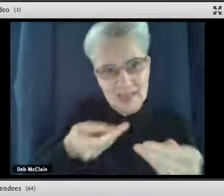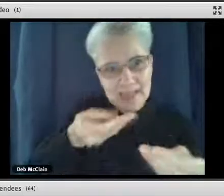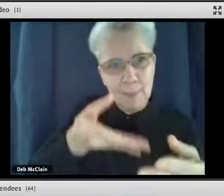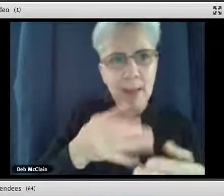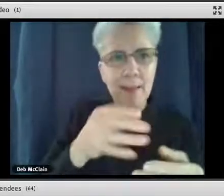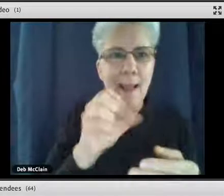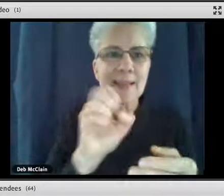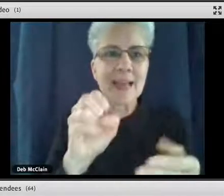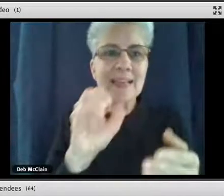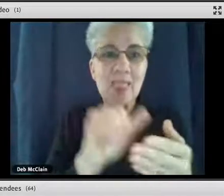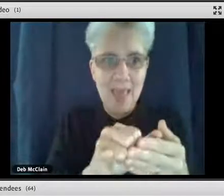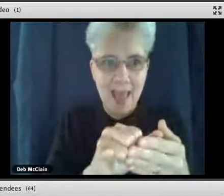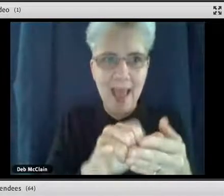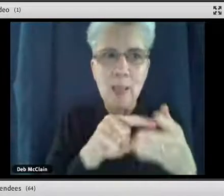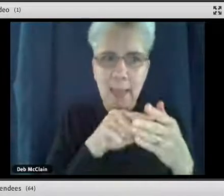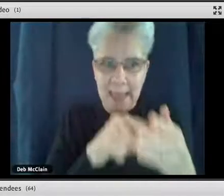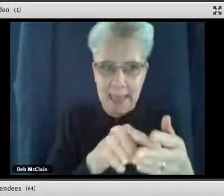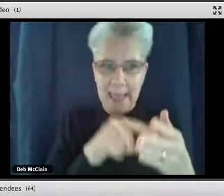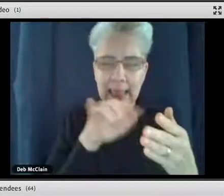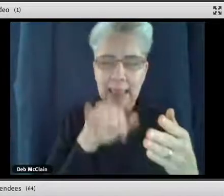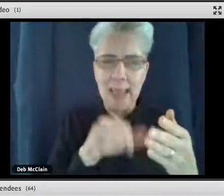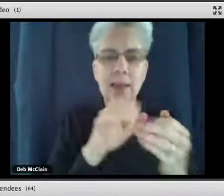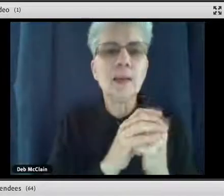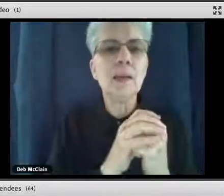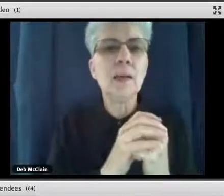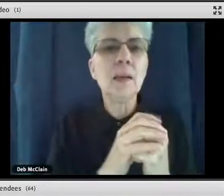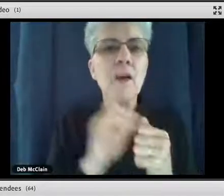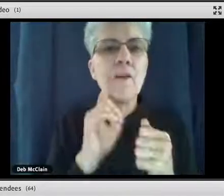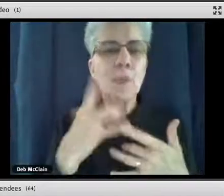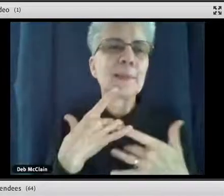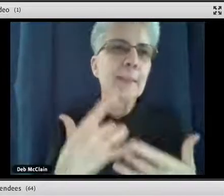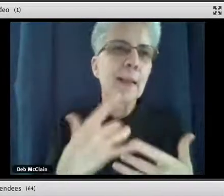That's what that SS is at the very beginning here for typically,